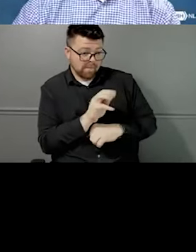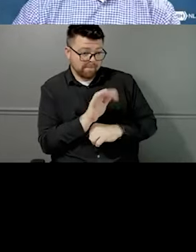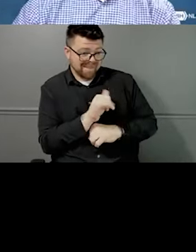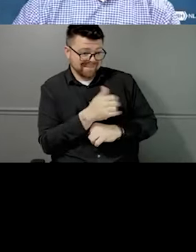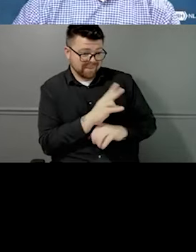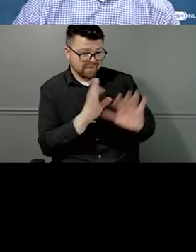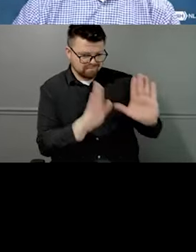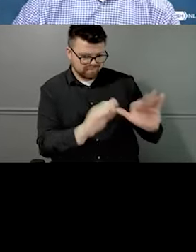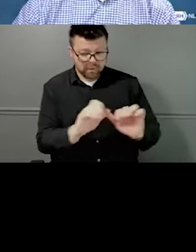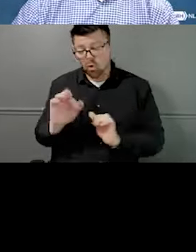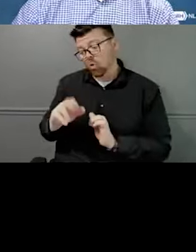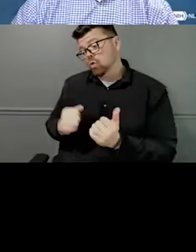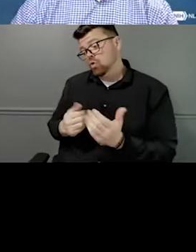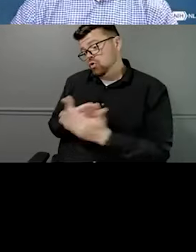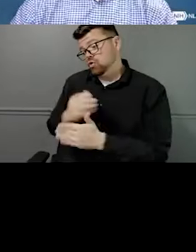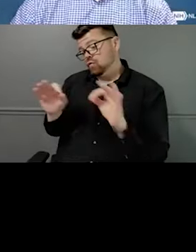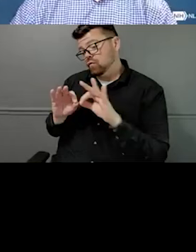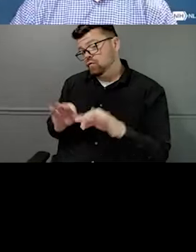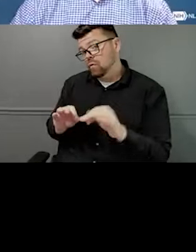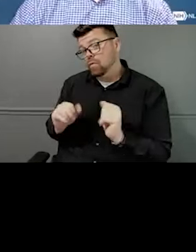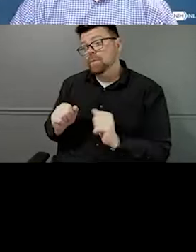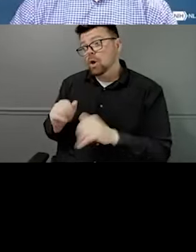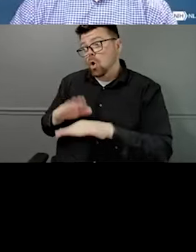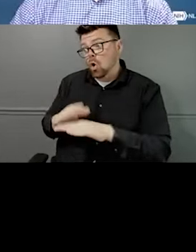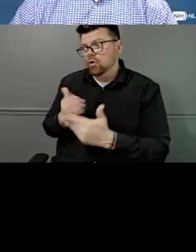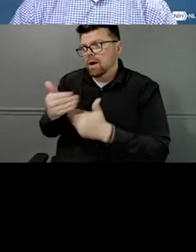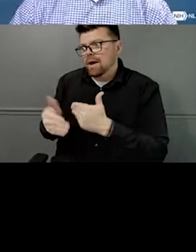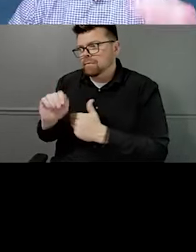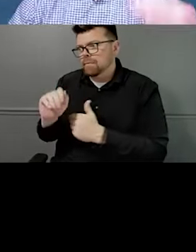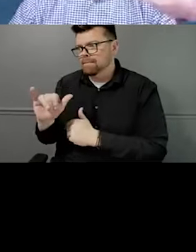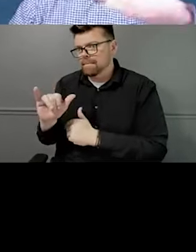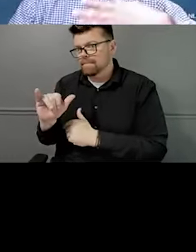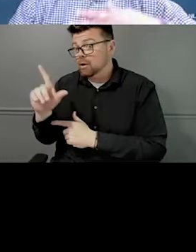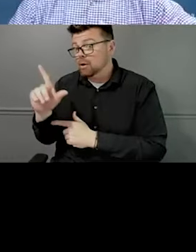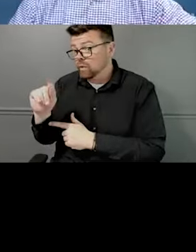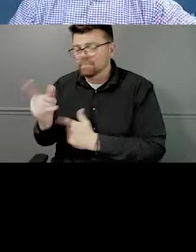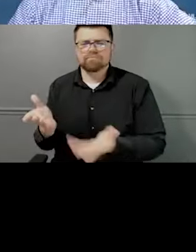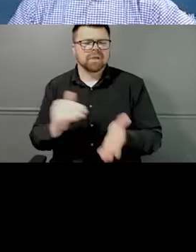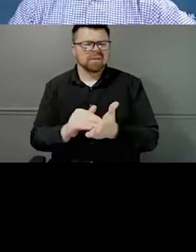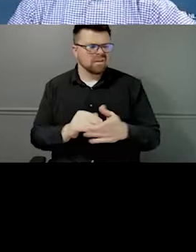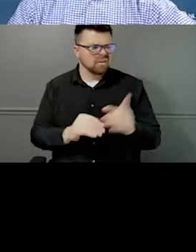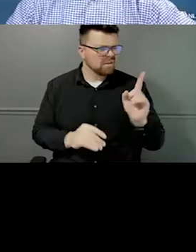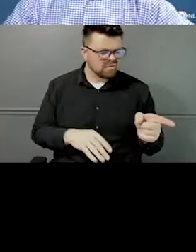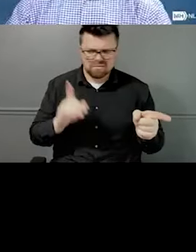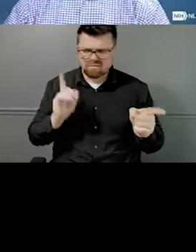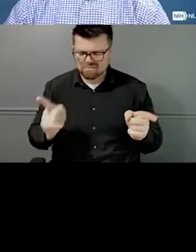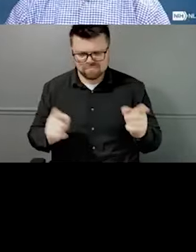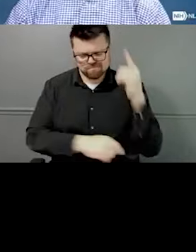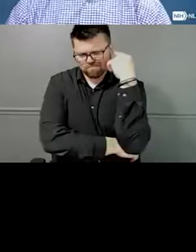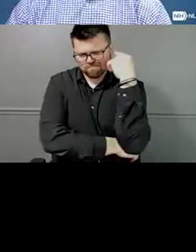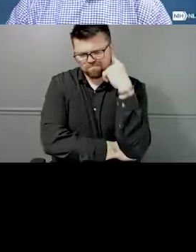do on or after May 20. Again, if you're looking at all the documents that you have in SciENcv,